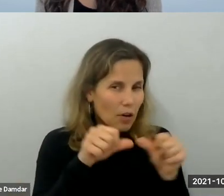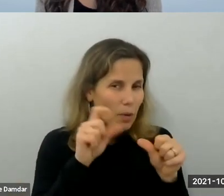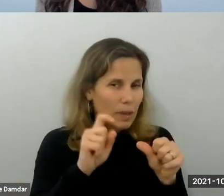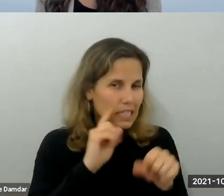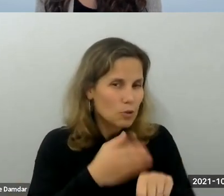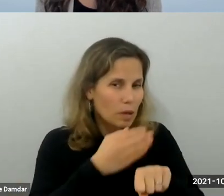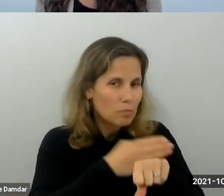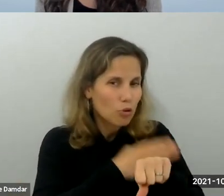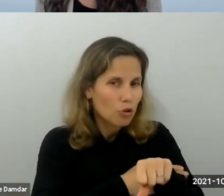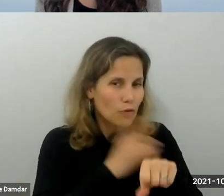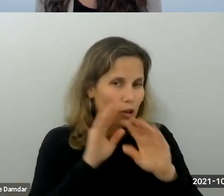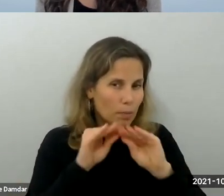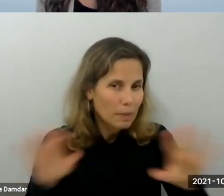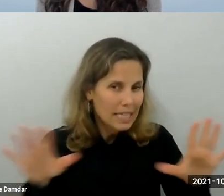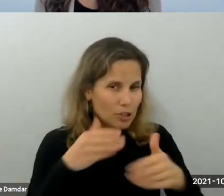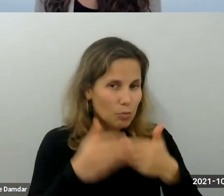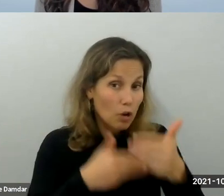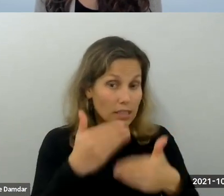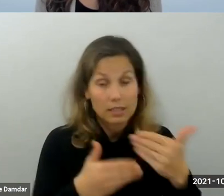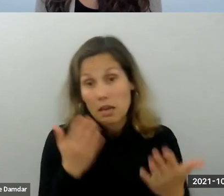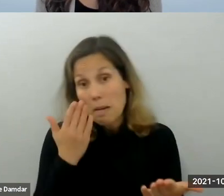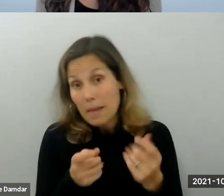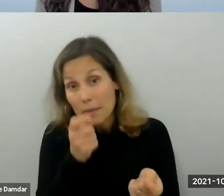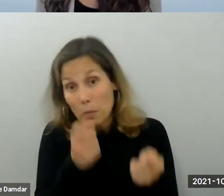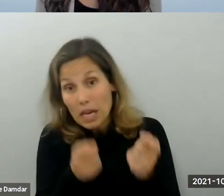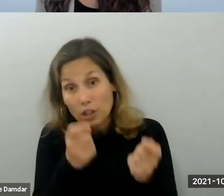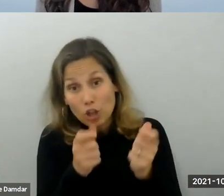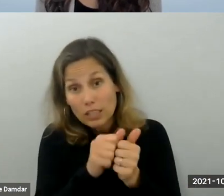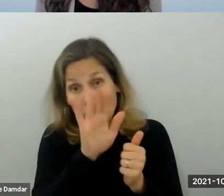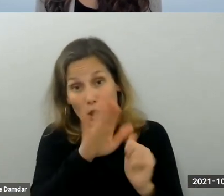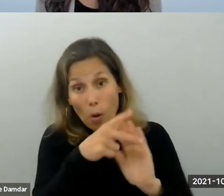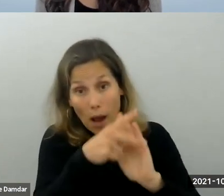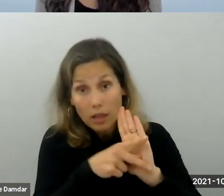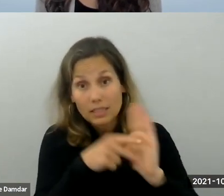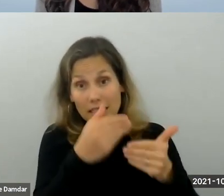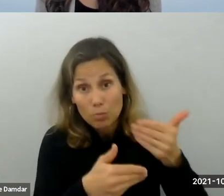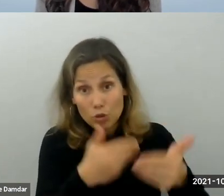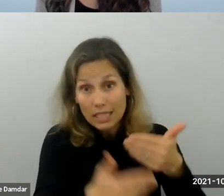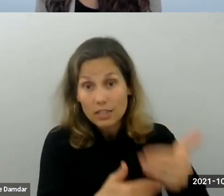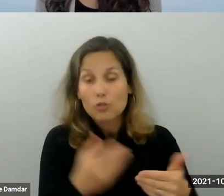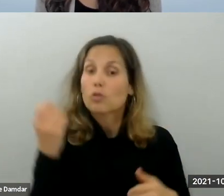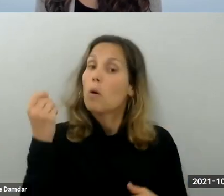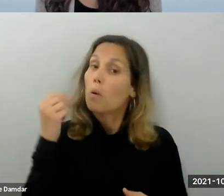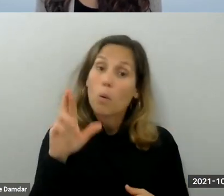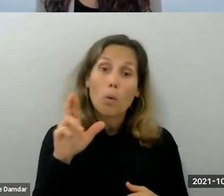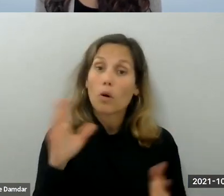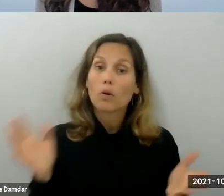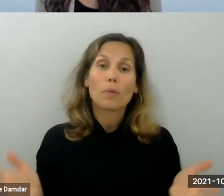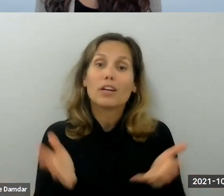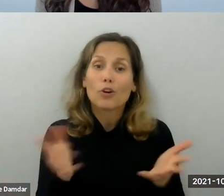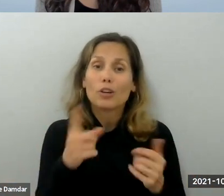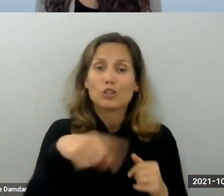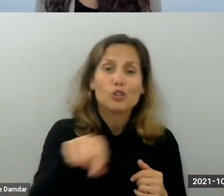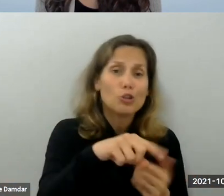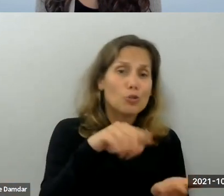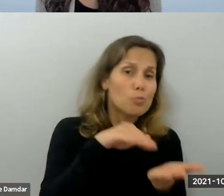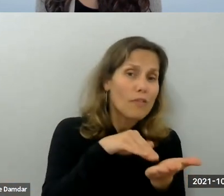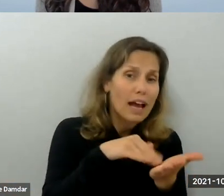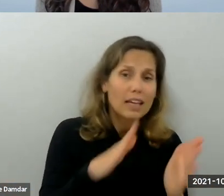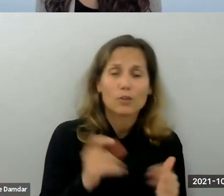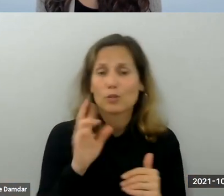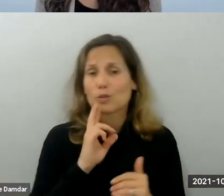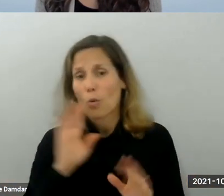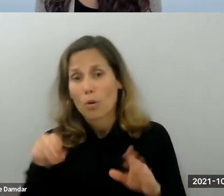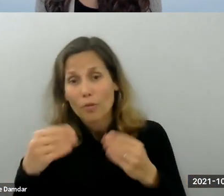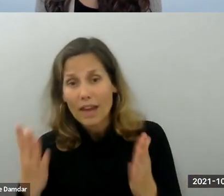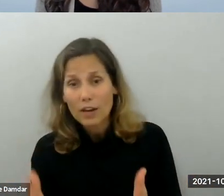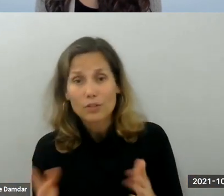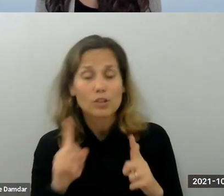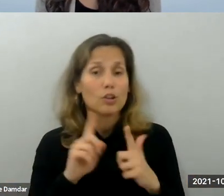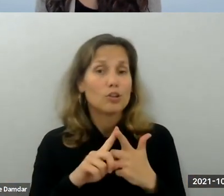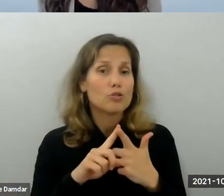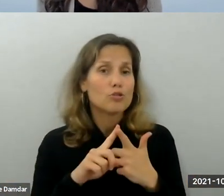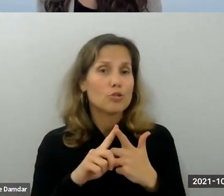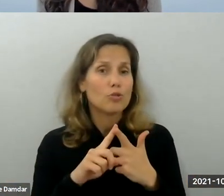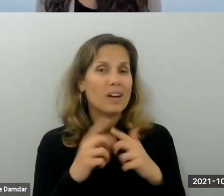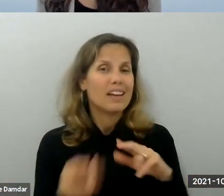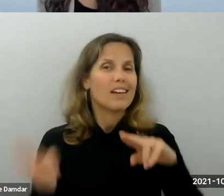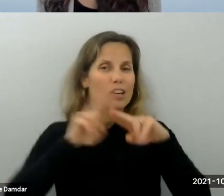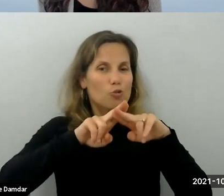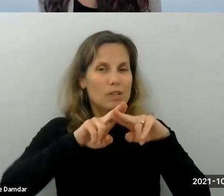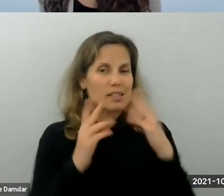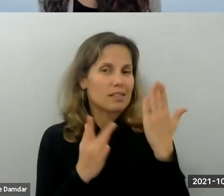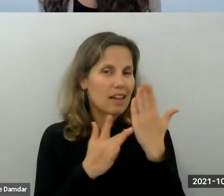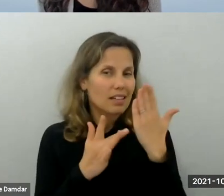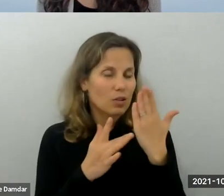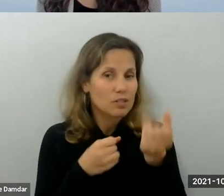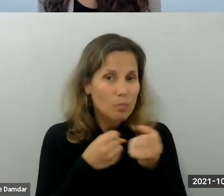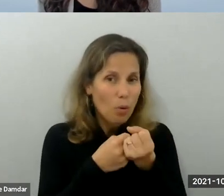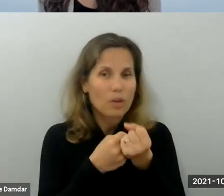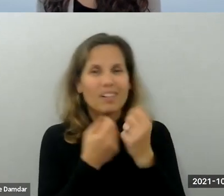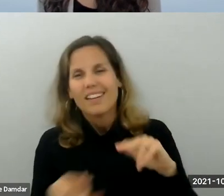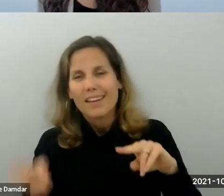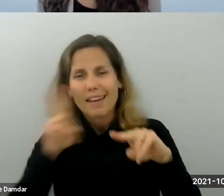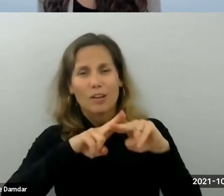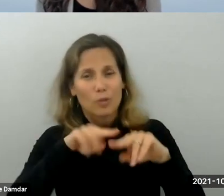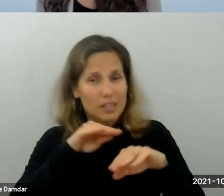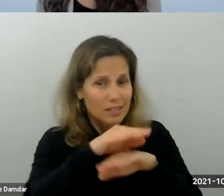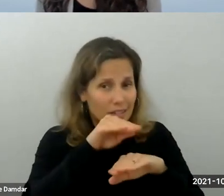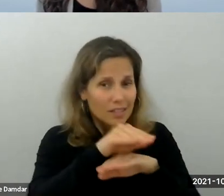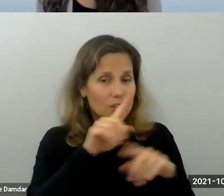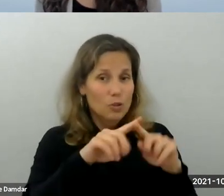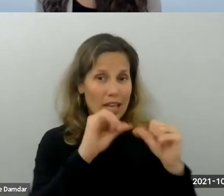Lisa Saldana (she/her/hers): there's something that we might want to adjust with your procedures or, this is a place where we would encourage you guys as providers or or purveyors to provide increased technical assistance and support and guidance to your agencies, because this seems to be where folks are struggling.